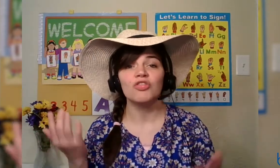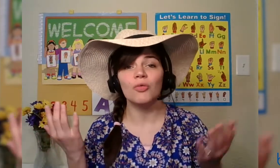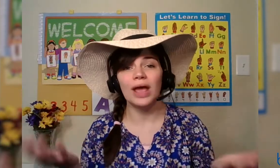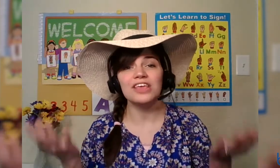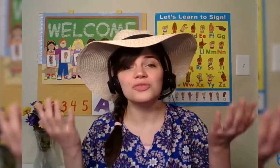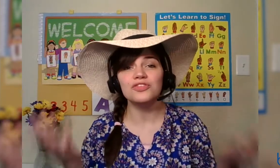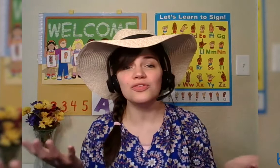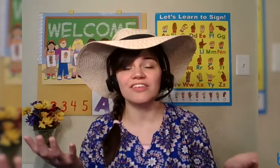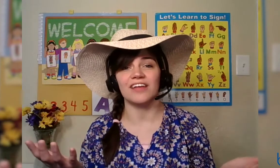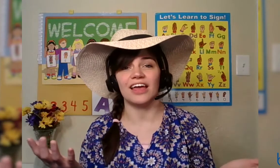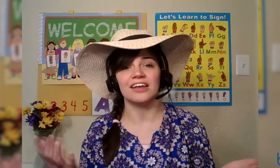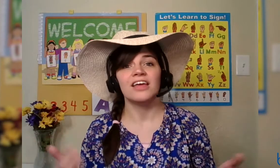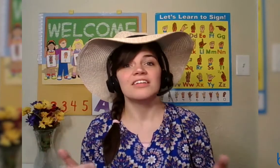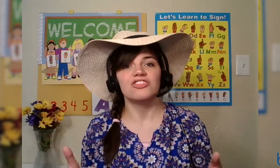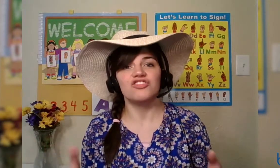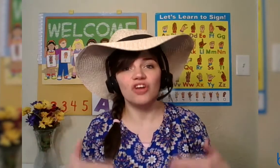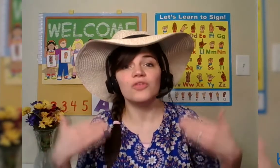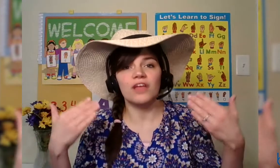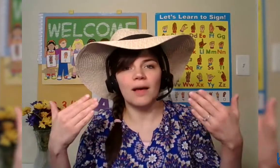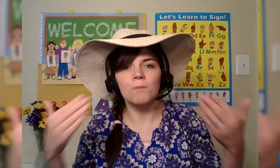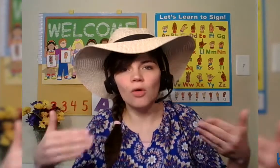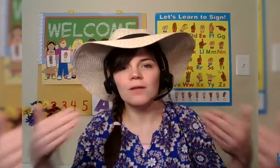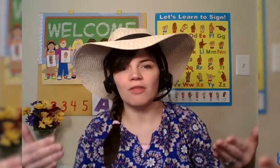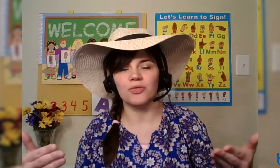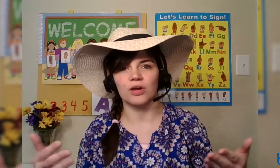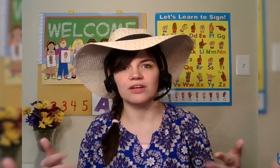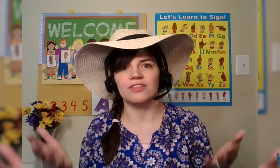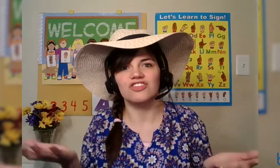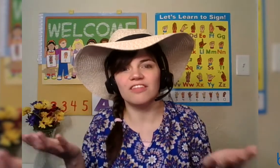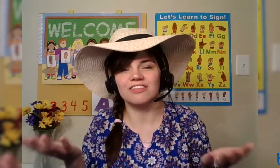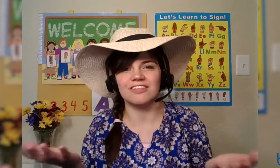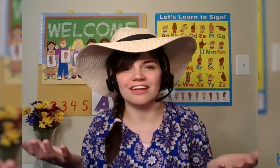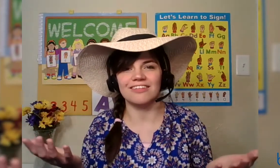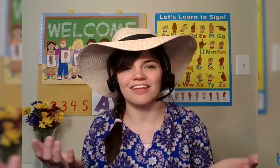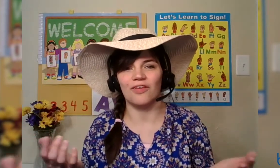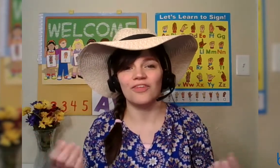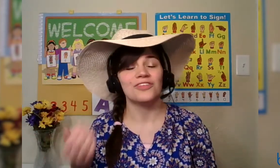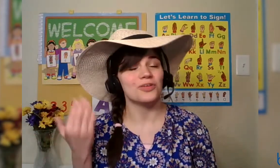the way you do the sign shows more about the word than just the sign itself. So